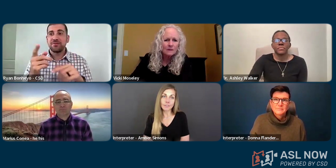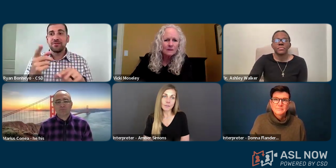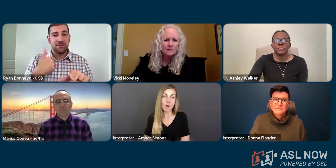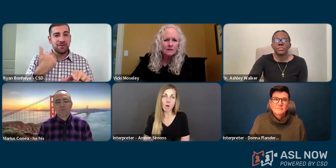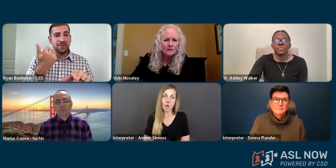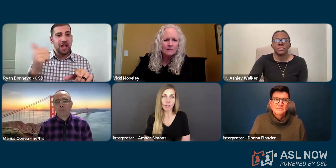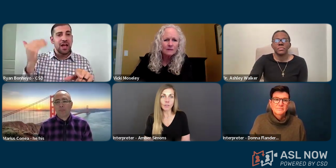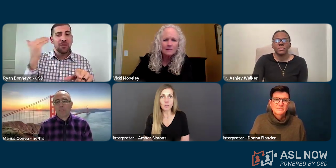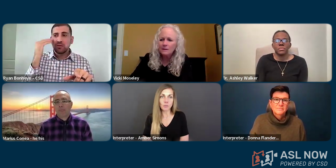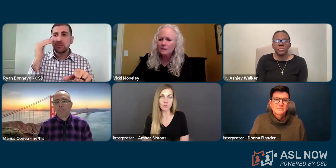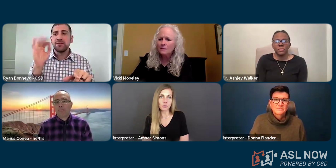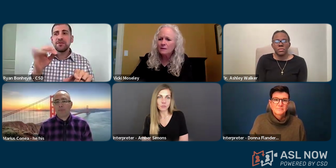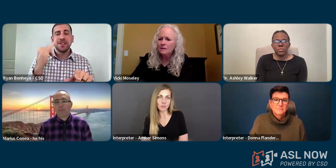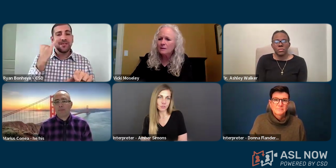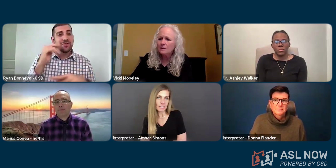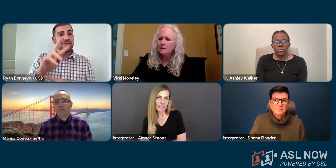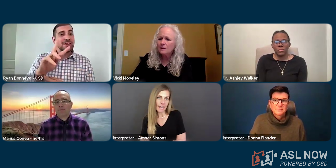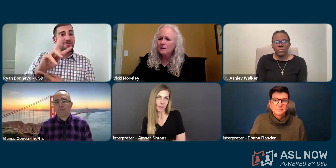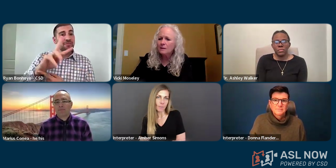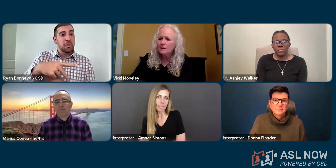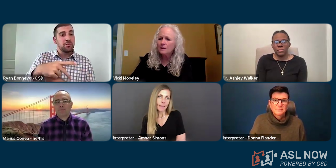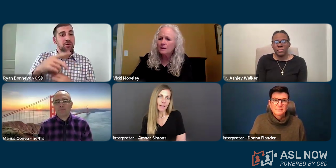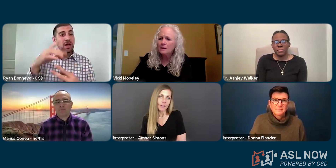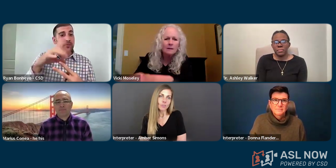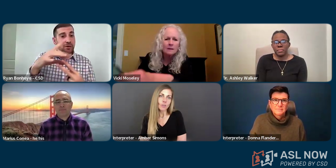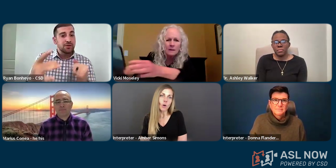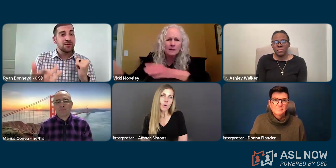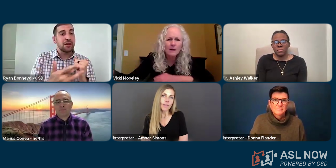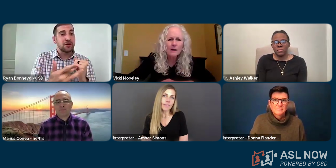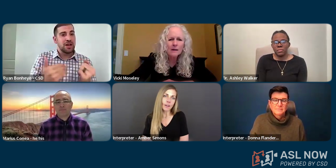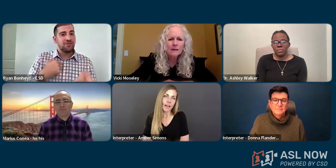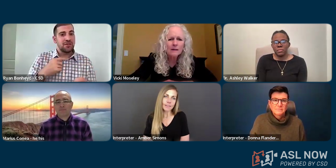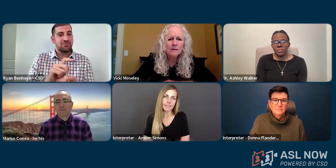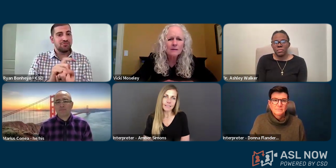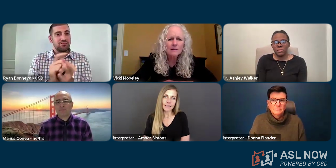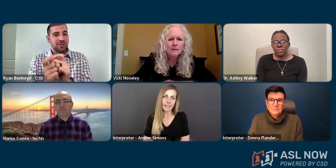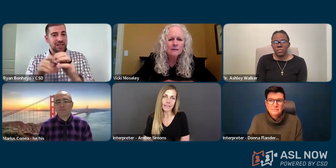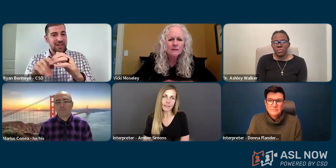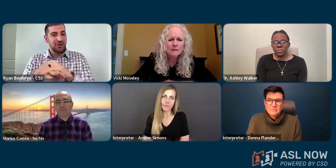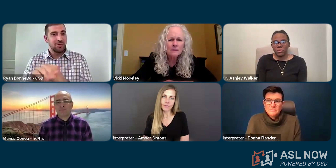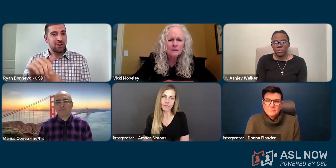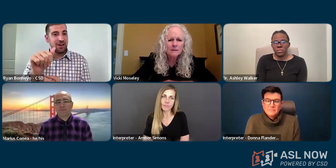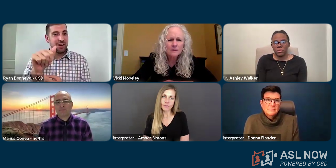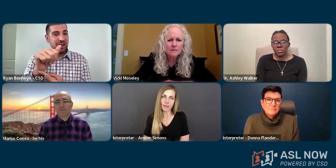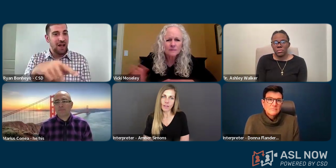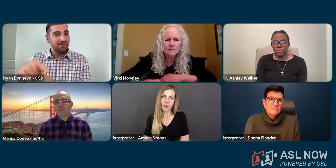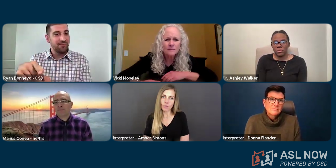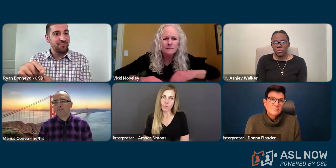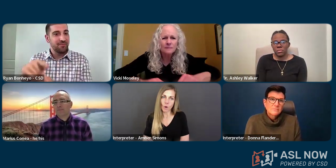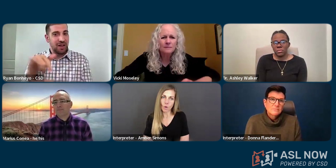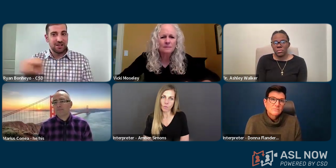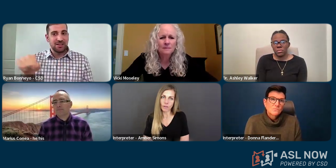some audience questions now. So they're asking if the video phone